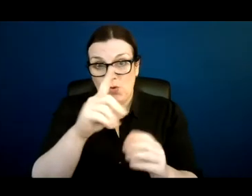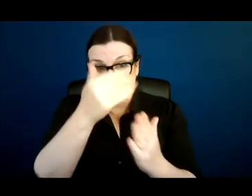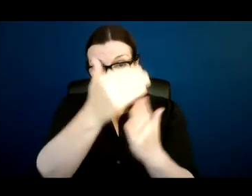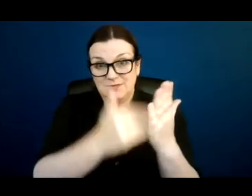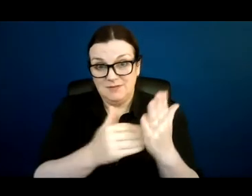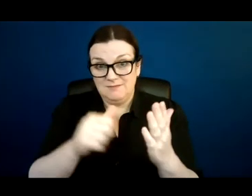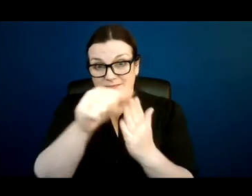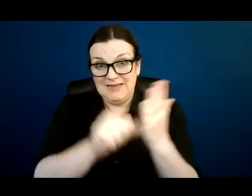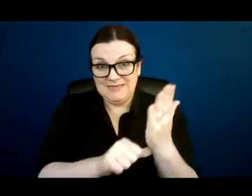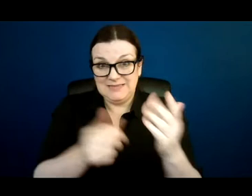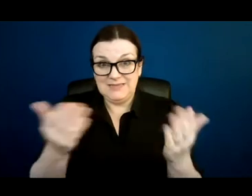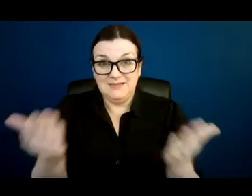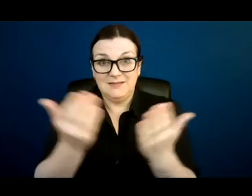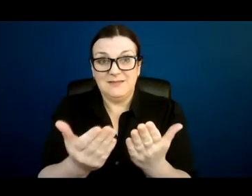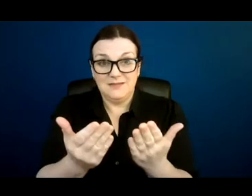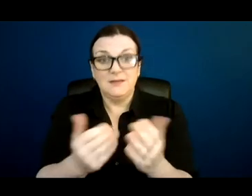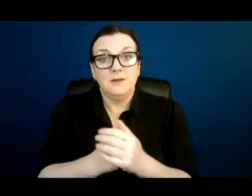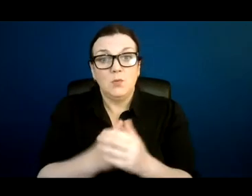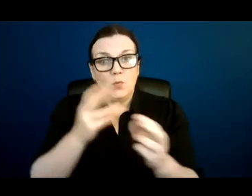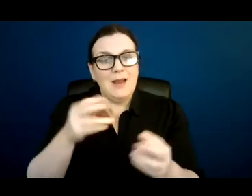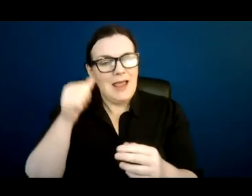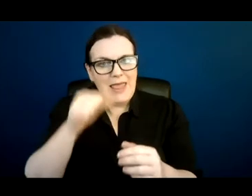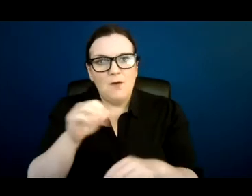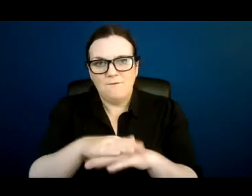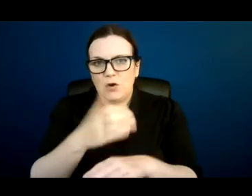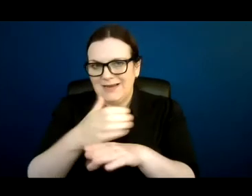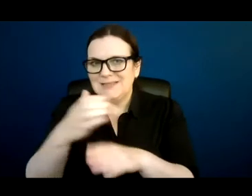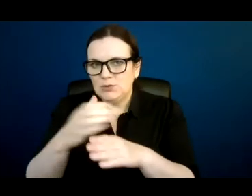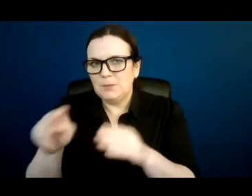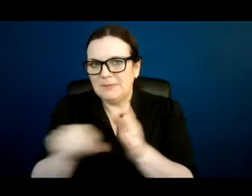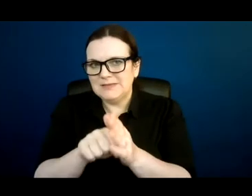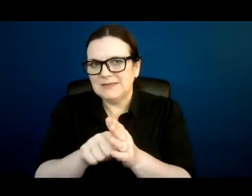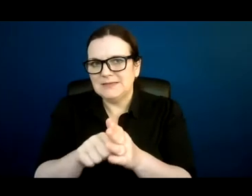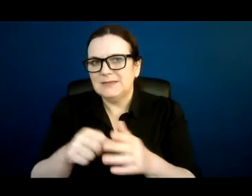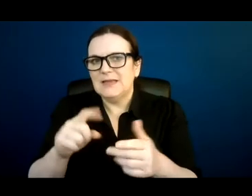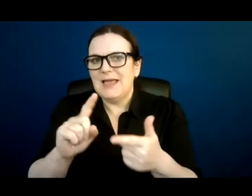which will allow for continued court business in addition to business within the office.